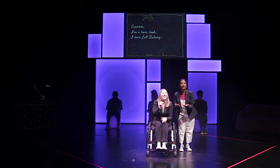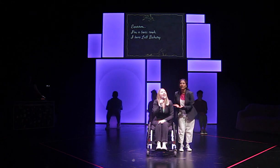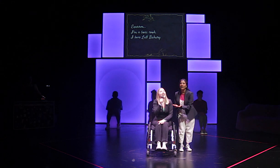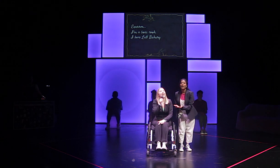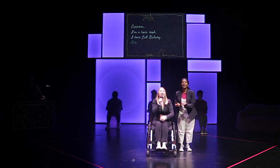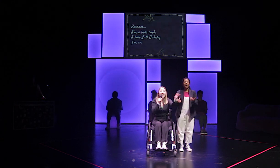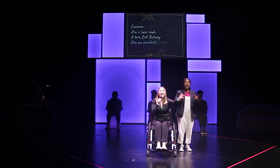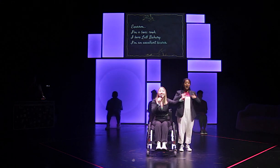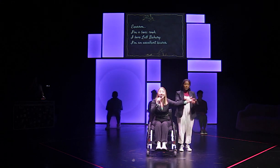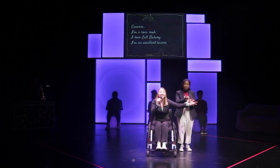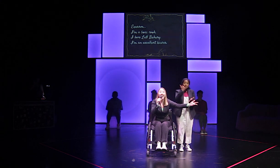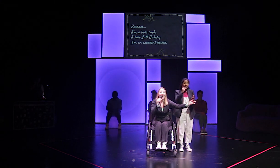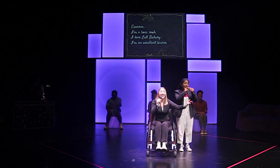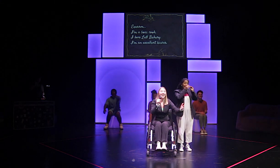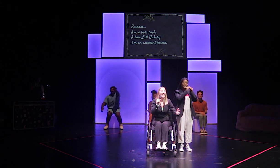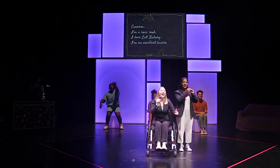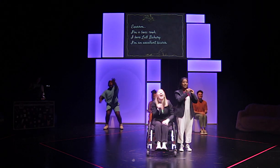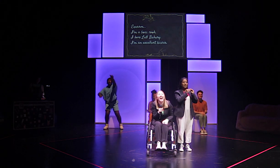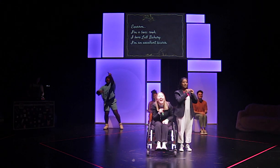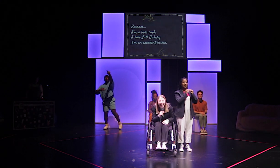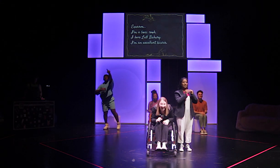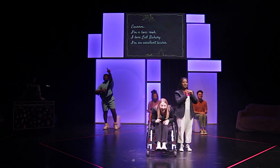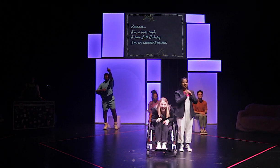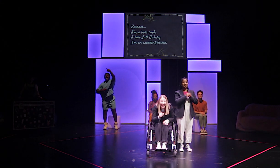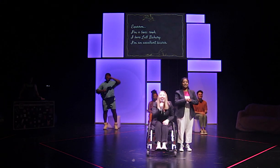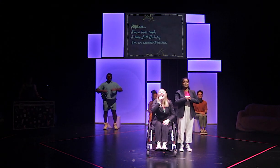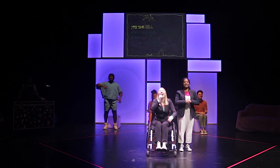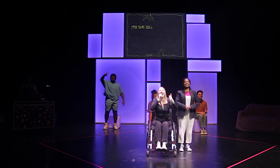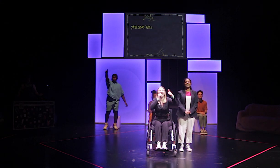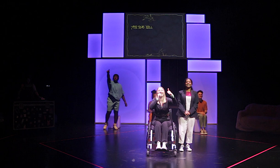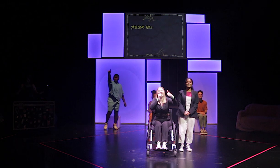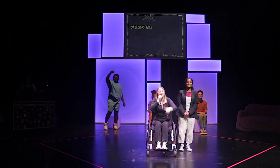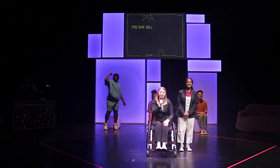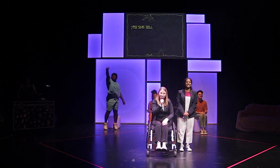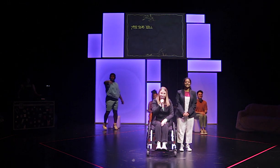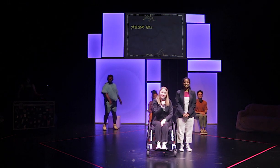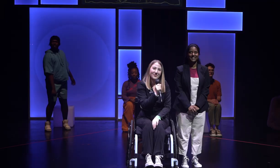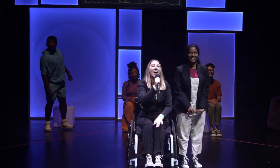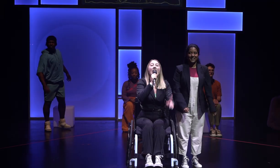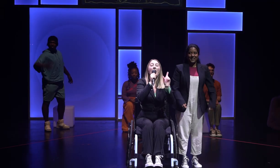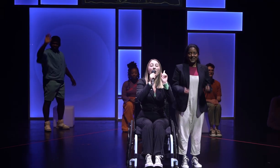I'm an excellent kisser. - Woah, yes she is!